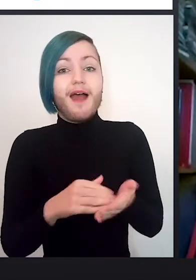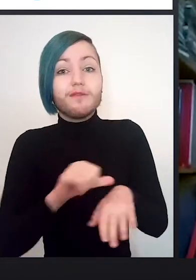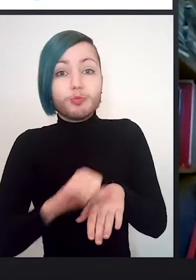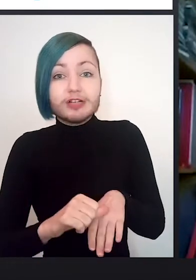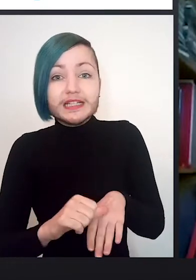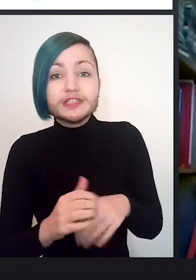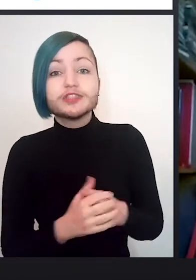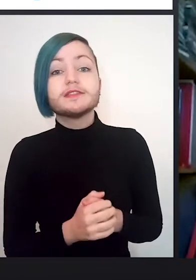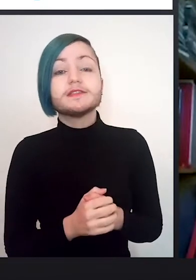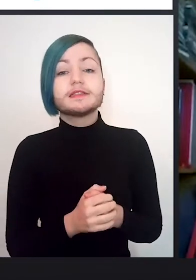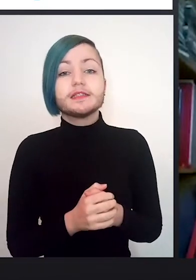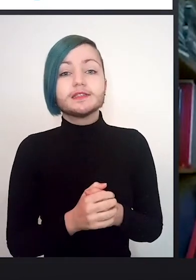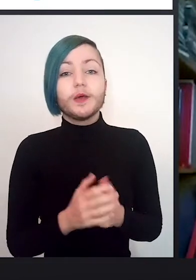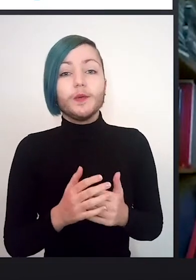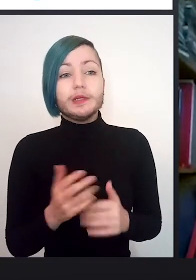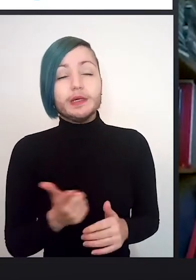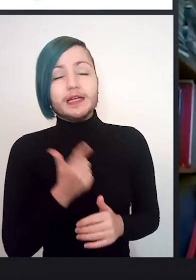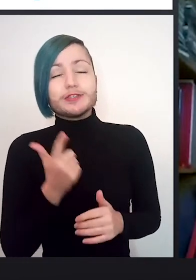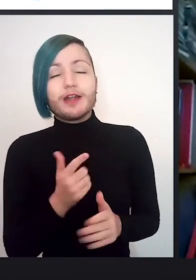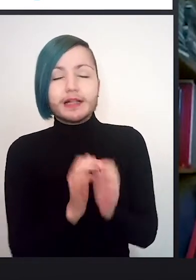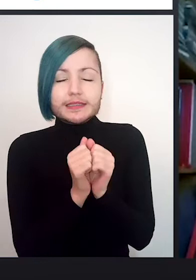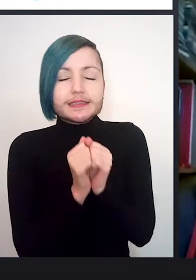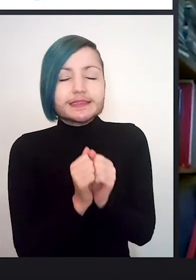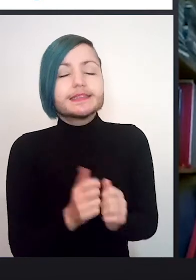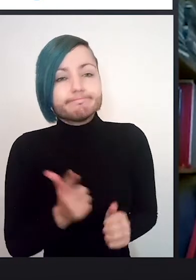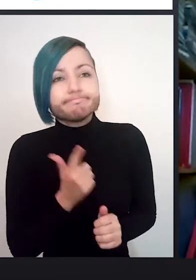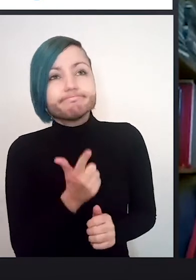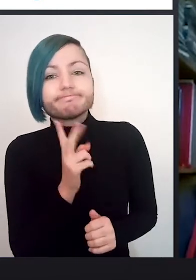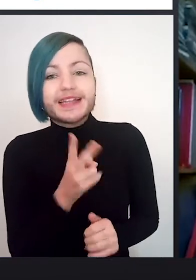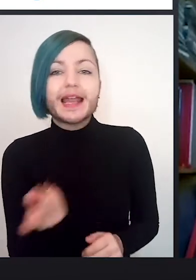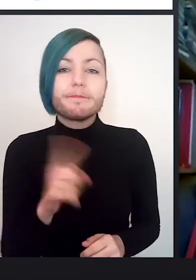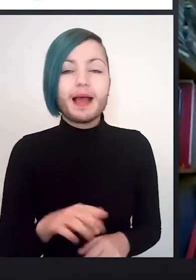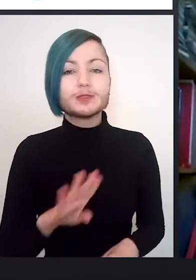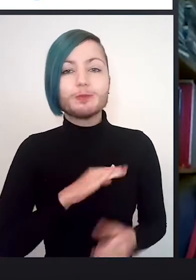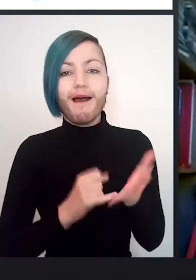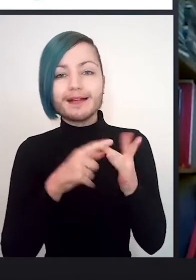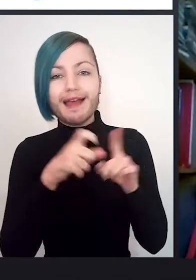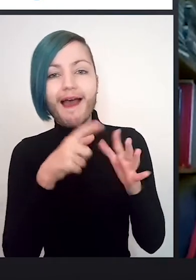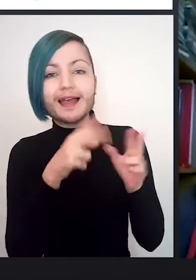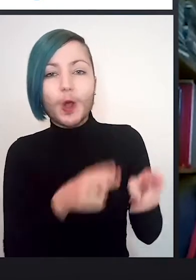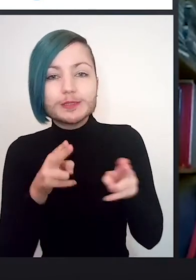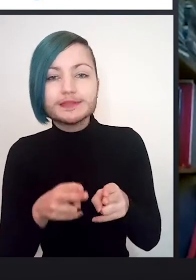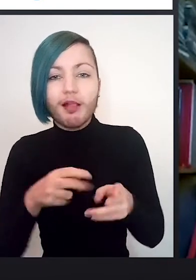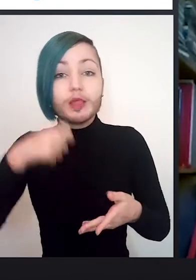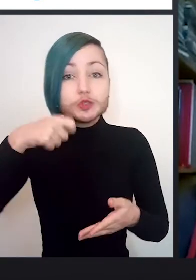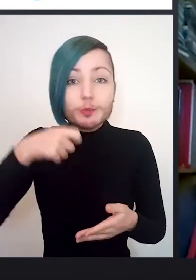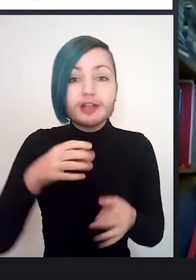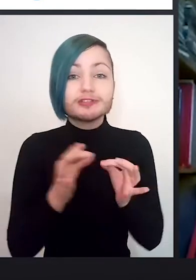You make your next pilgrimage back to Parkside Hospital with your toothbrush and book and headphones ready.